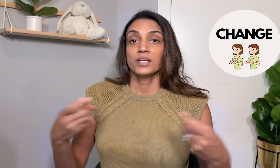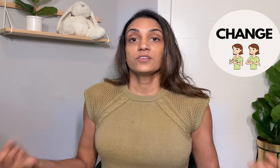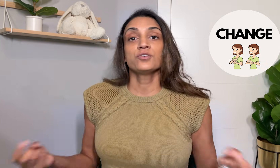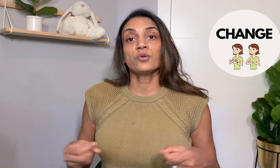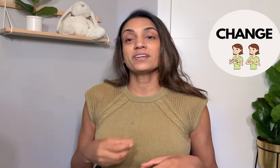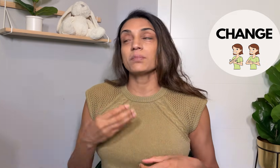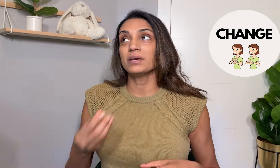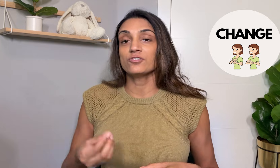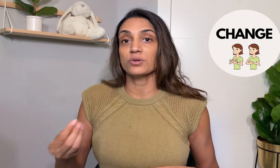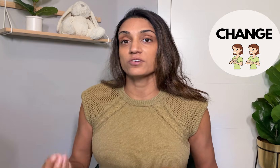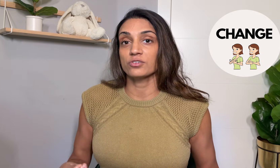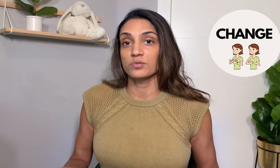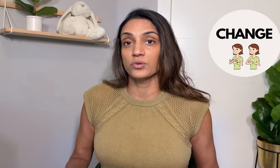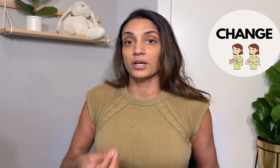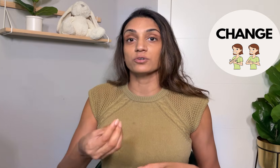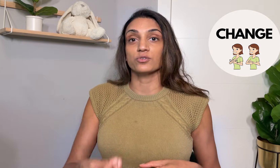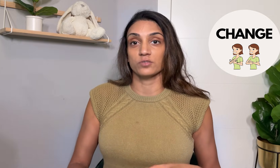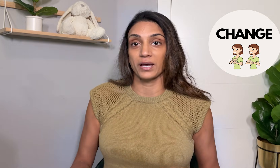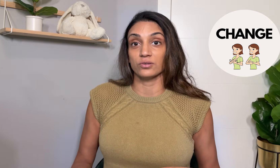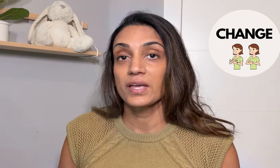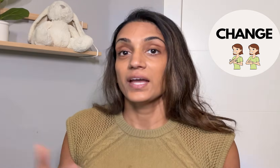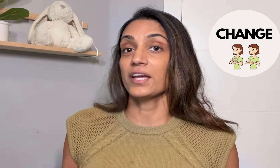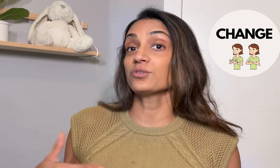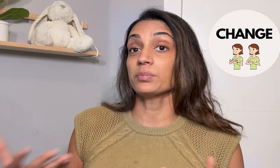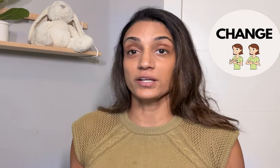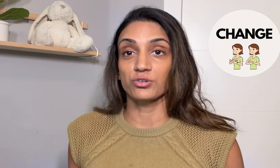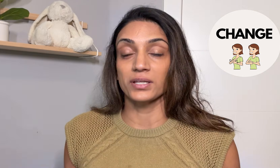It's useful because it makes transitions smoother and reduces battles, and during potty training,